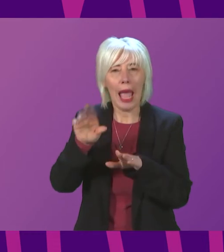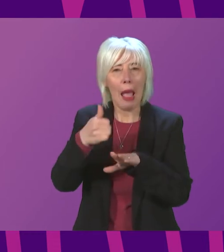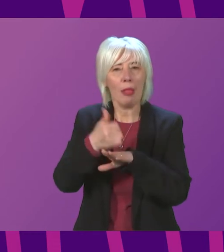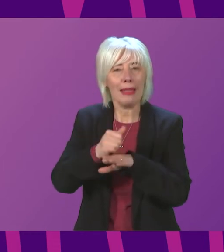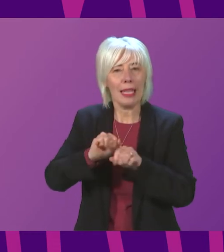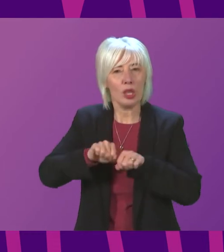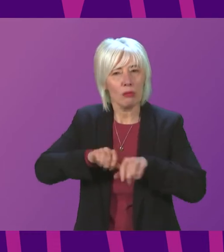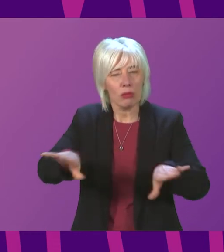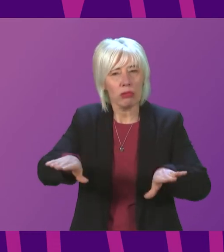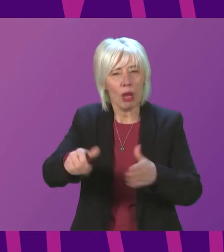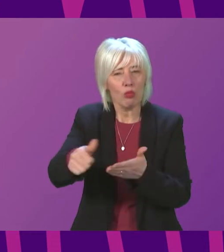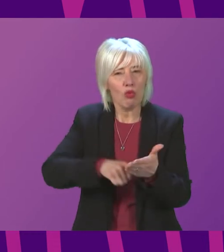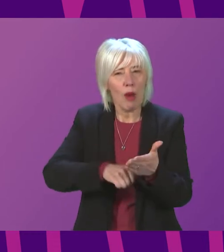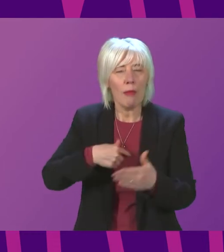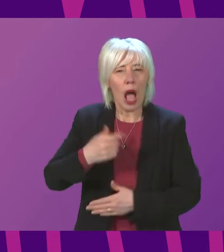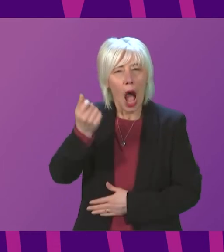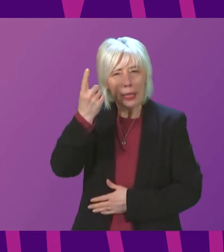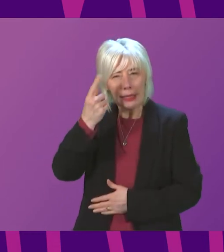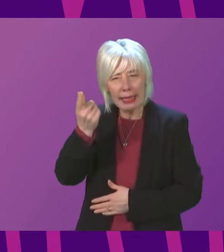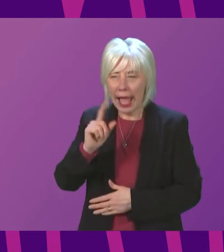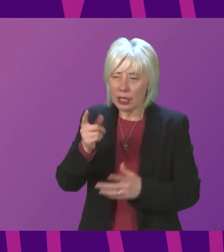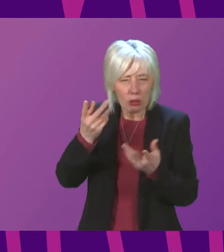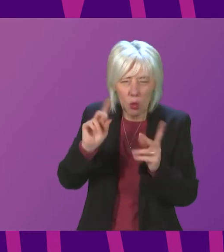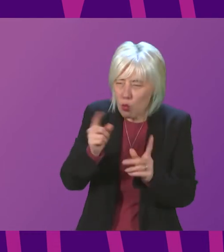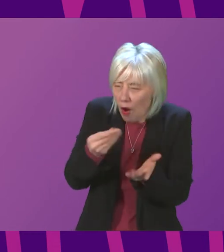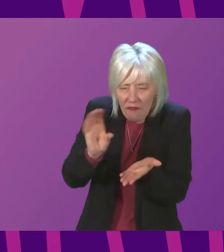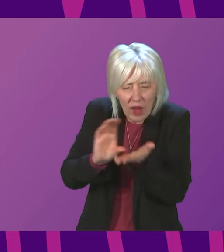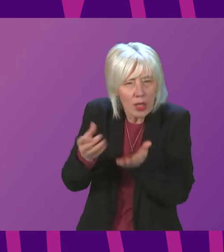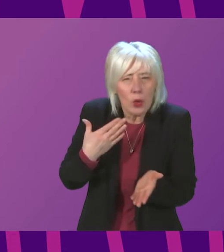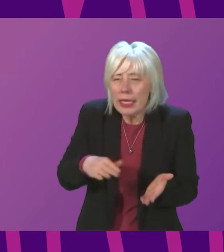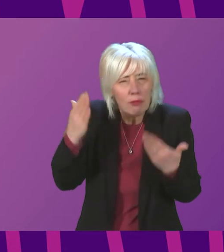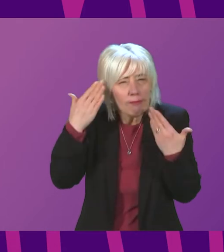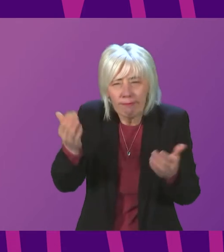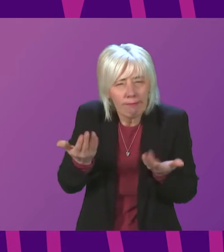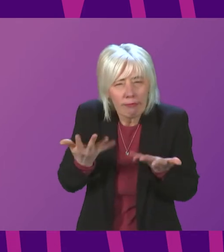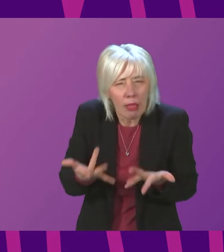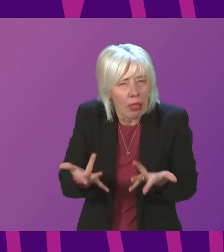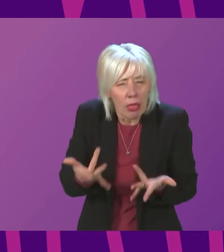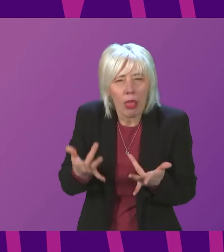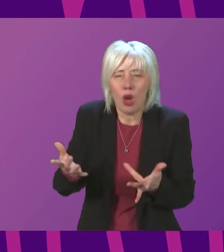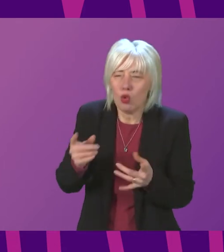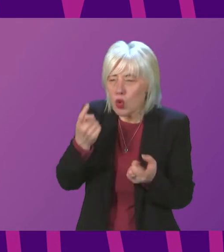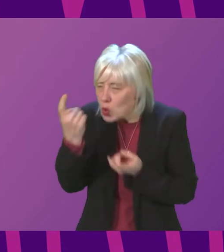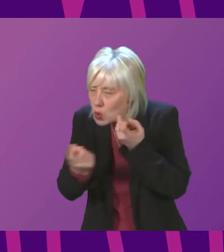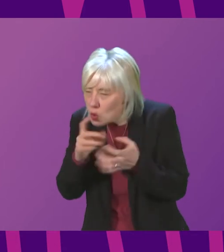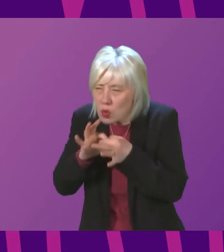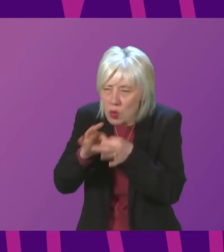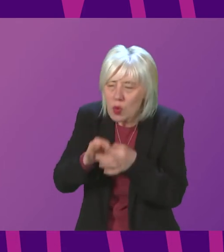That will help us to understand the funding that is required to deliver on the plans, commitments and priorities.